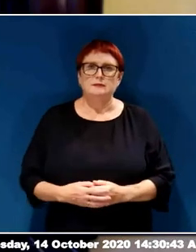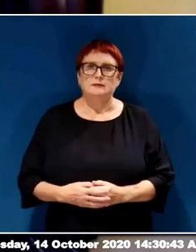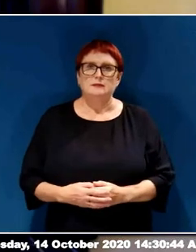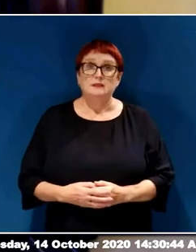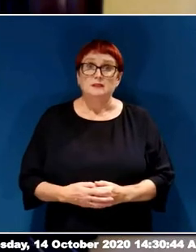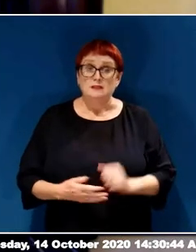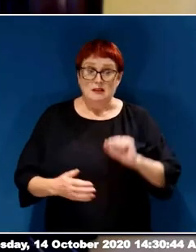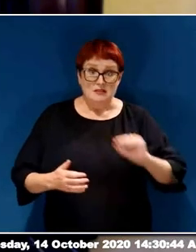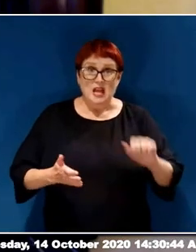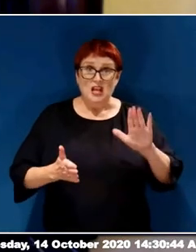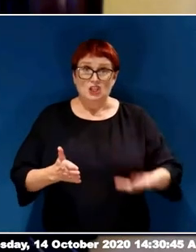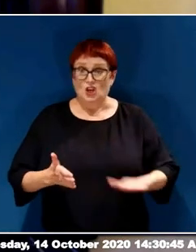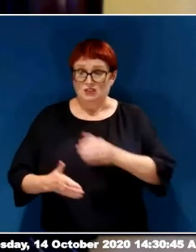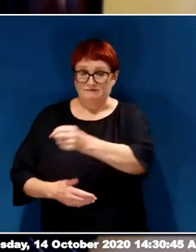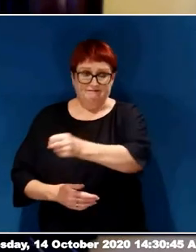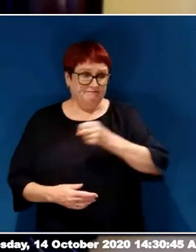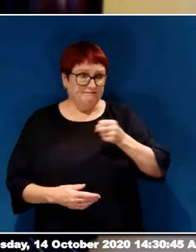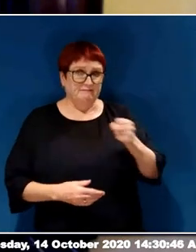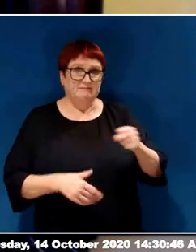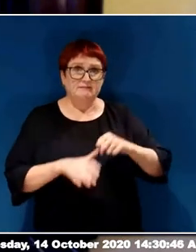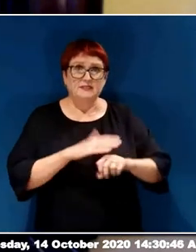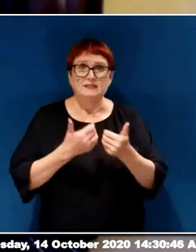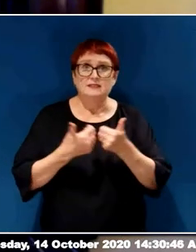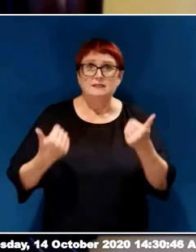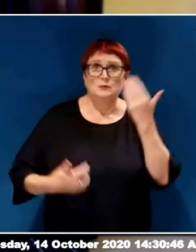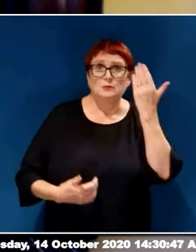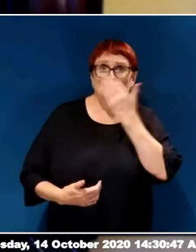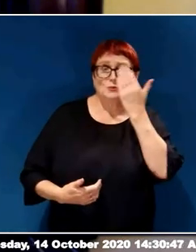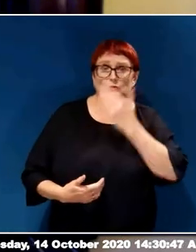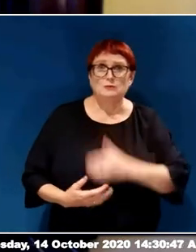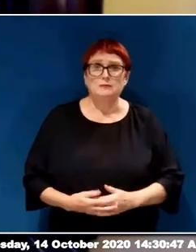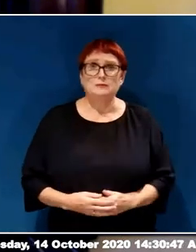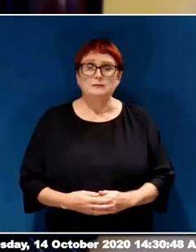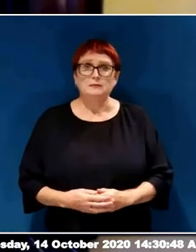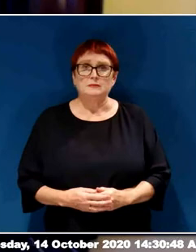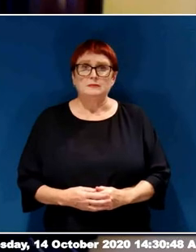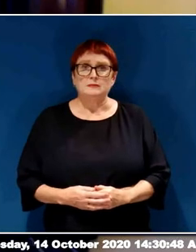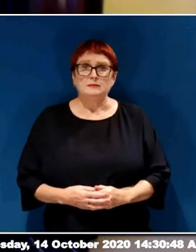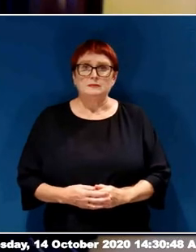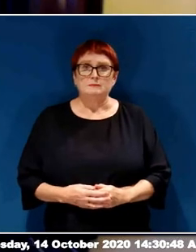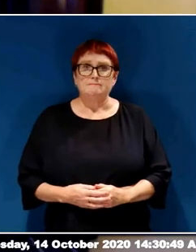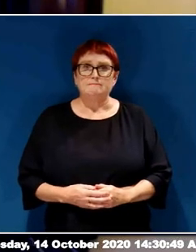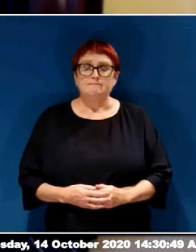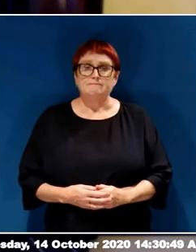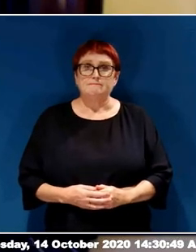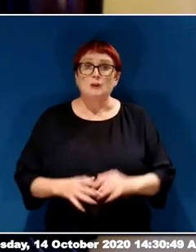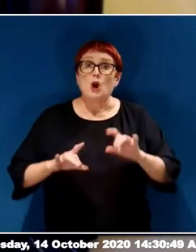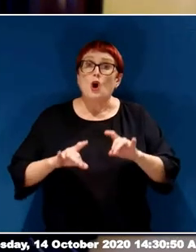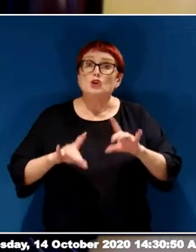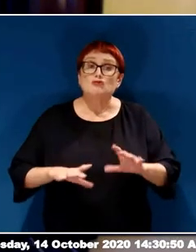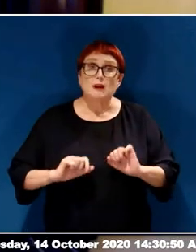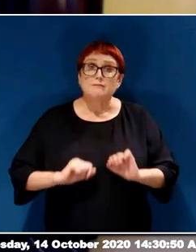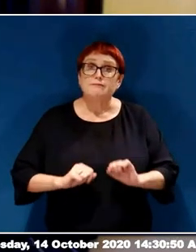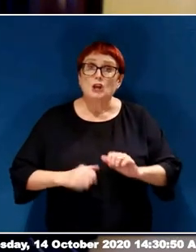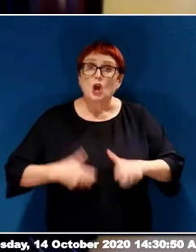complaints mechanism puts up huge barriers for parents to access that education for their child.